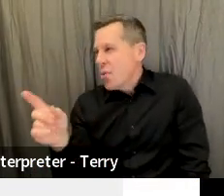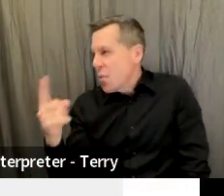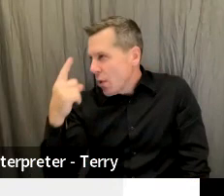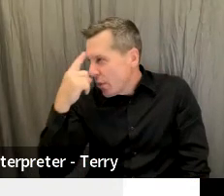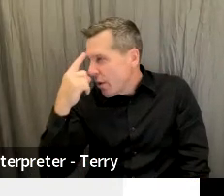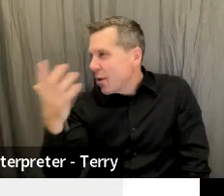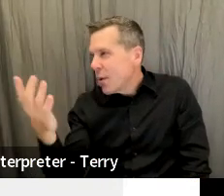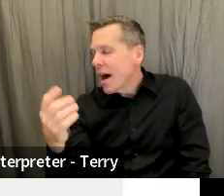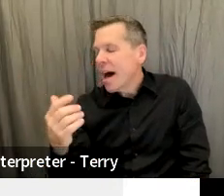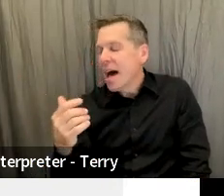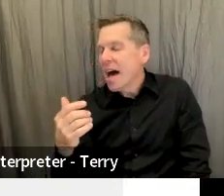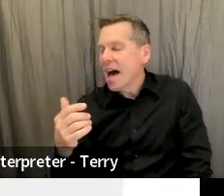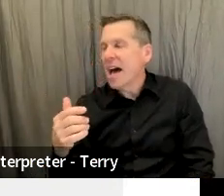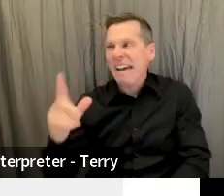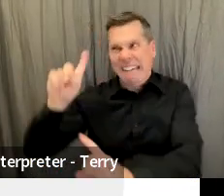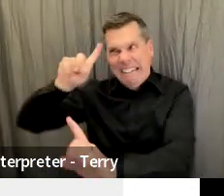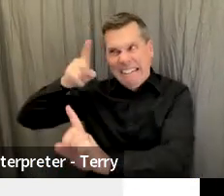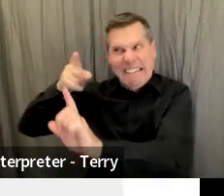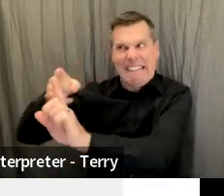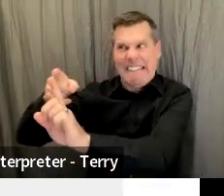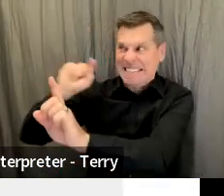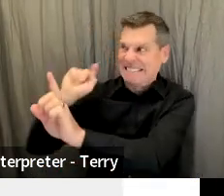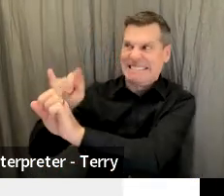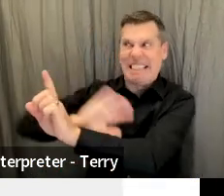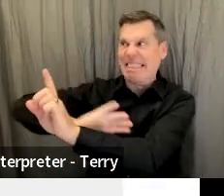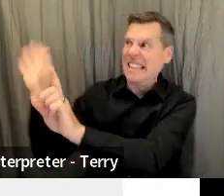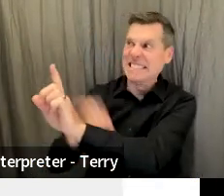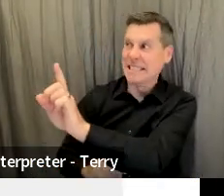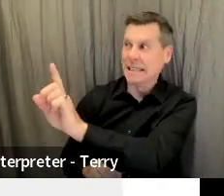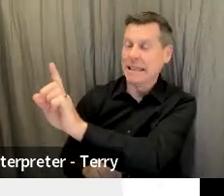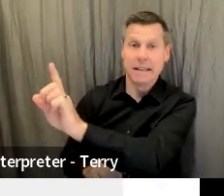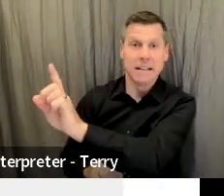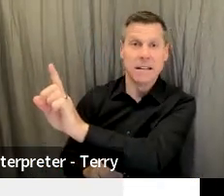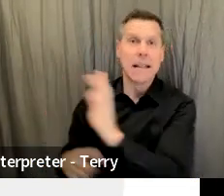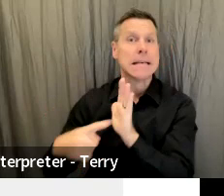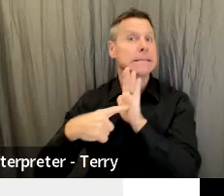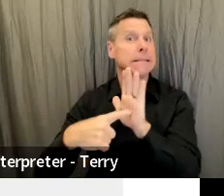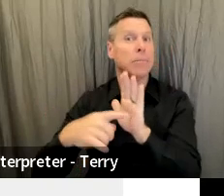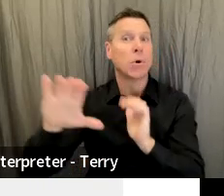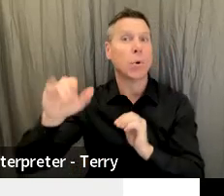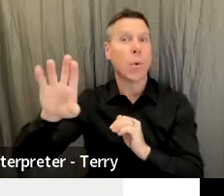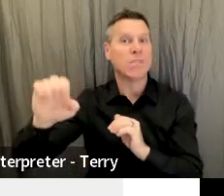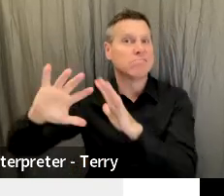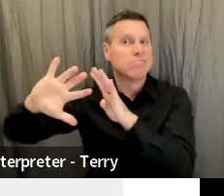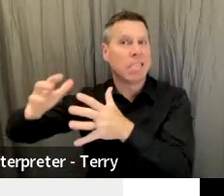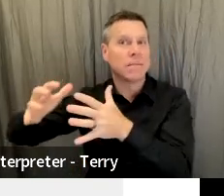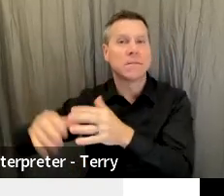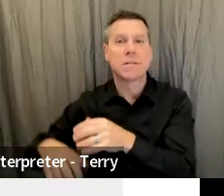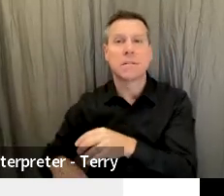we had one purpose in mind, and that was the sample course. And then the other purpose was for the plug and play.